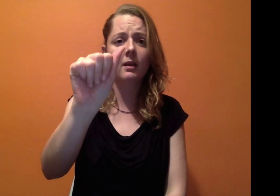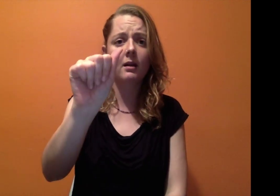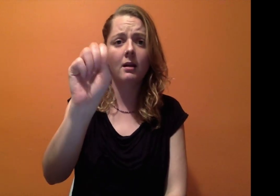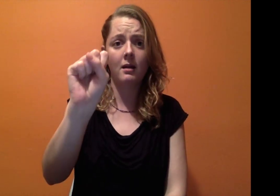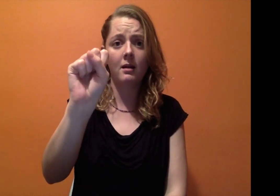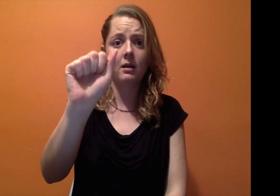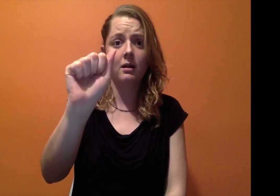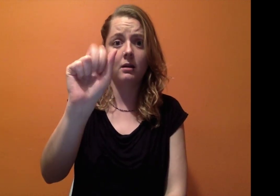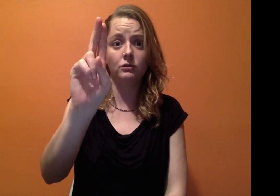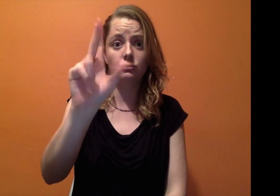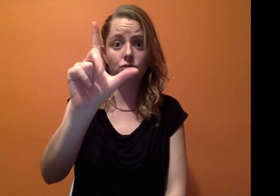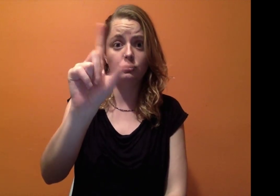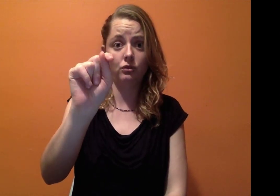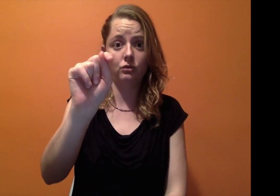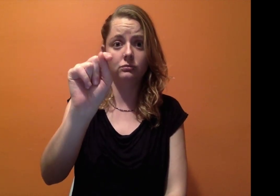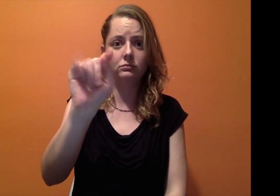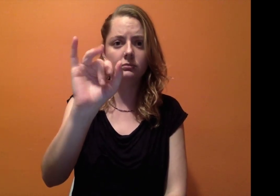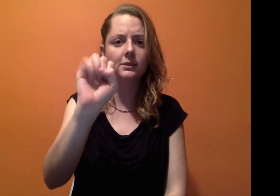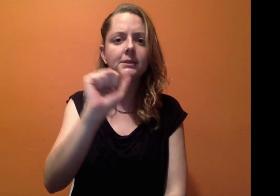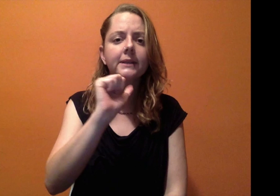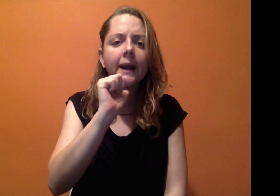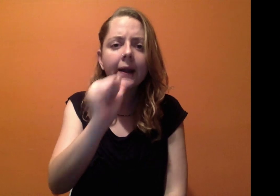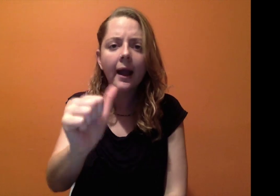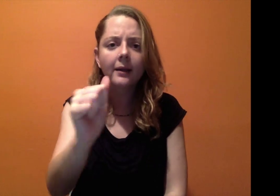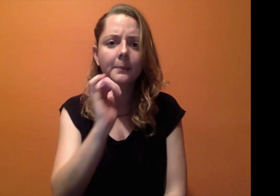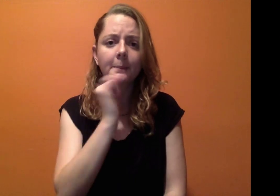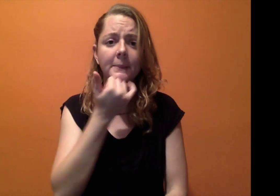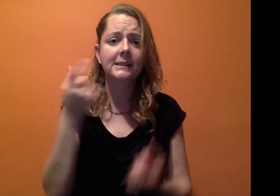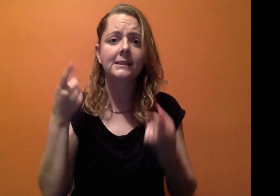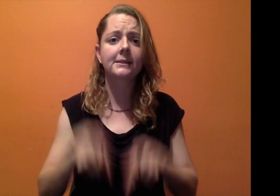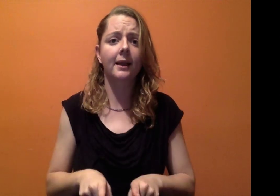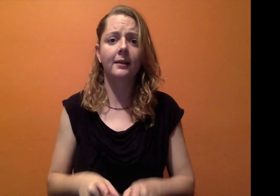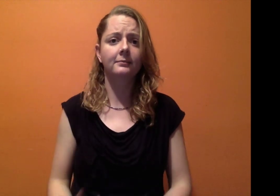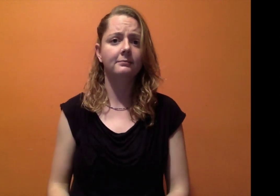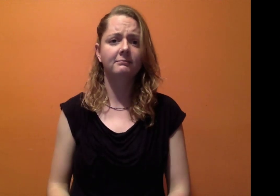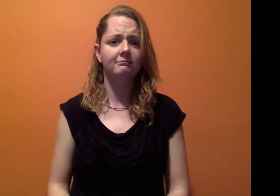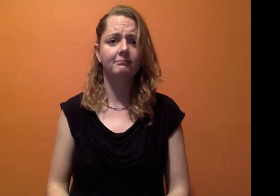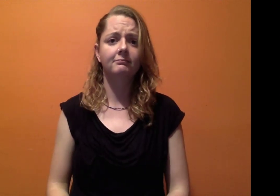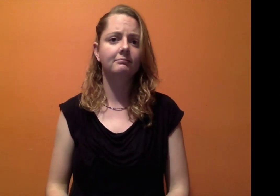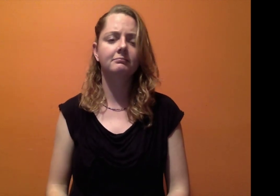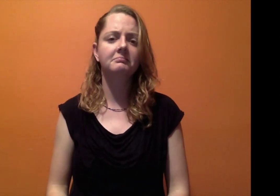Assault is not an accident.